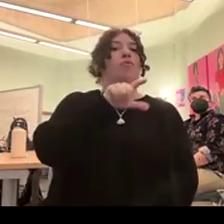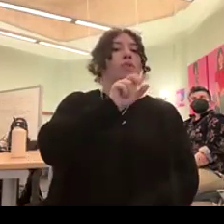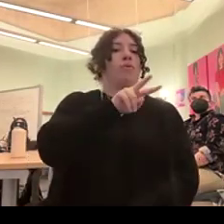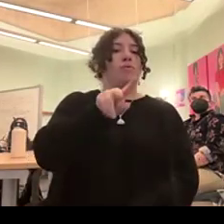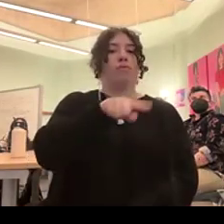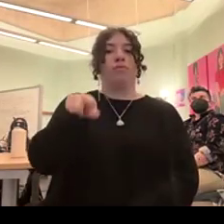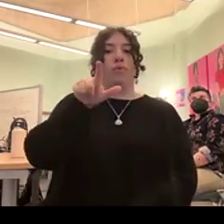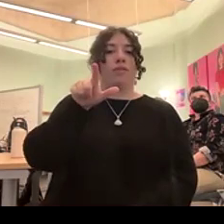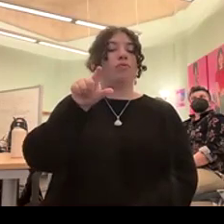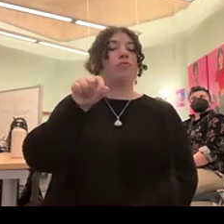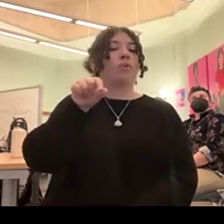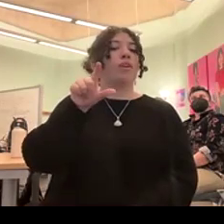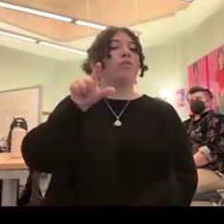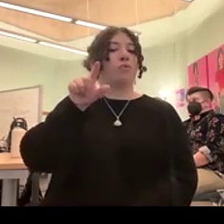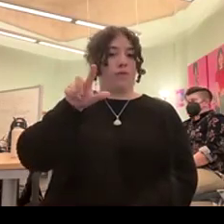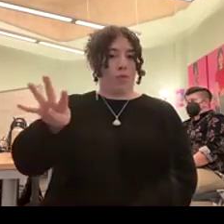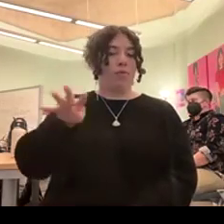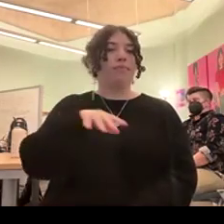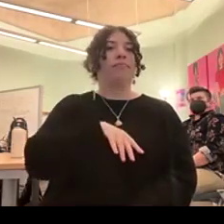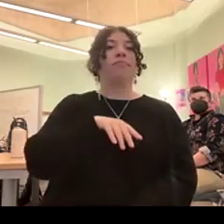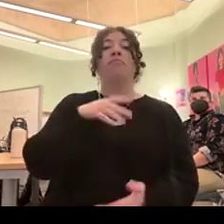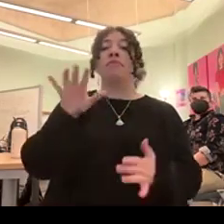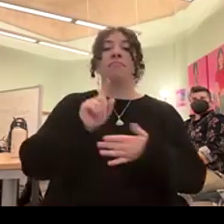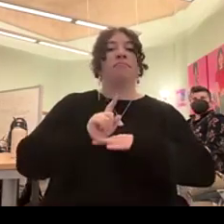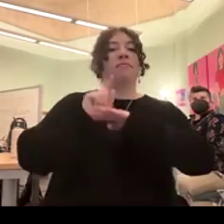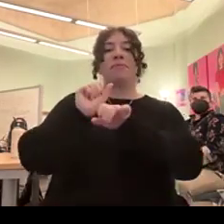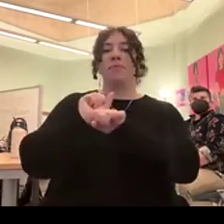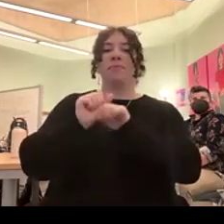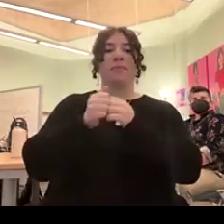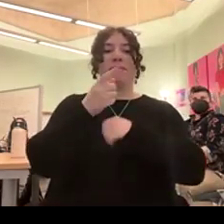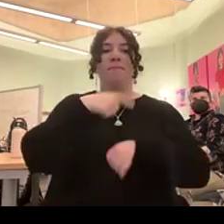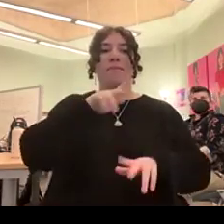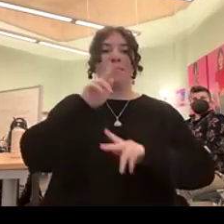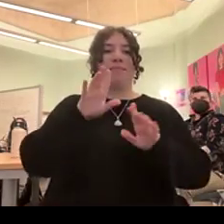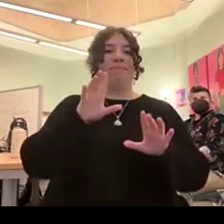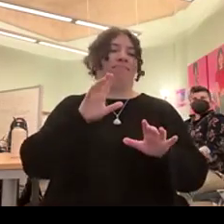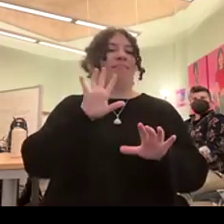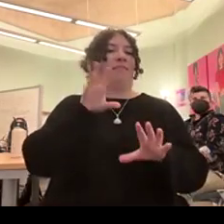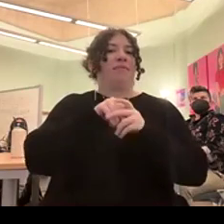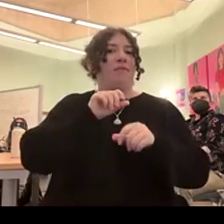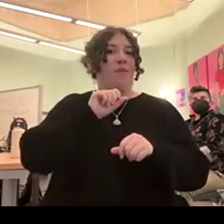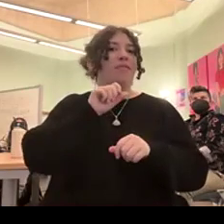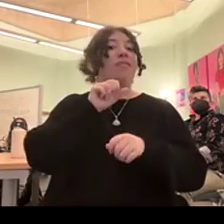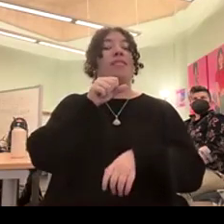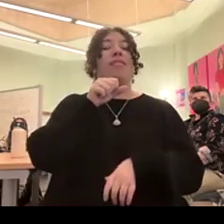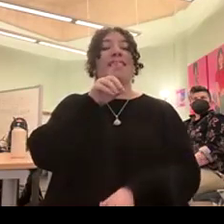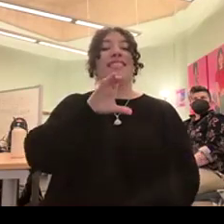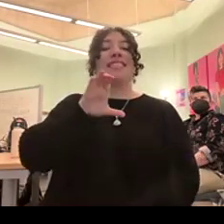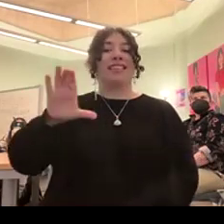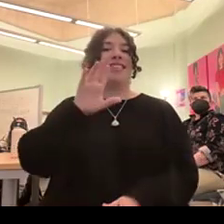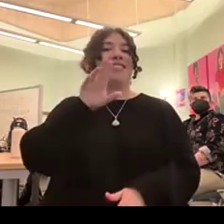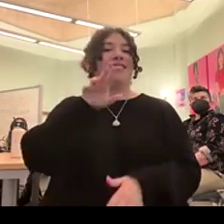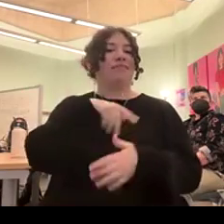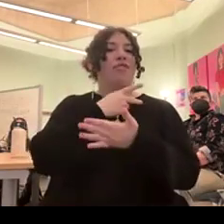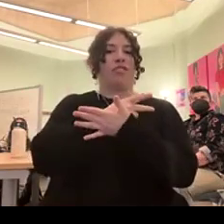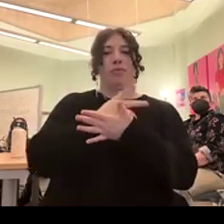of Social Work from 2022 to 2024. I also had the privilege of working with folks at the DCC